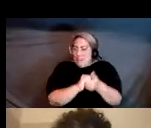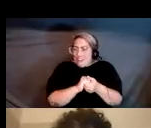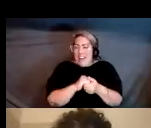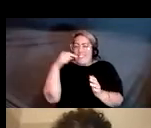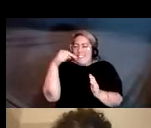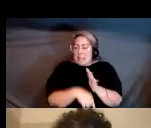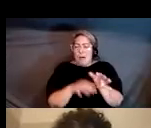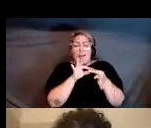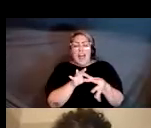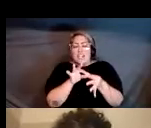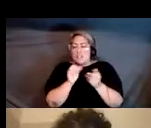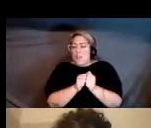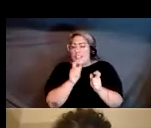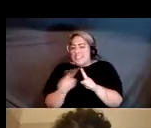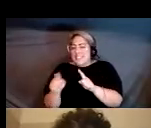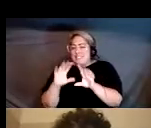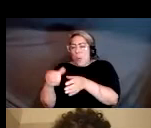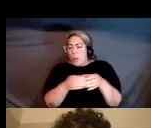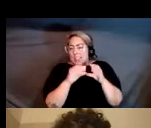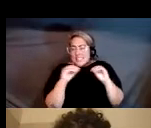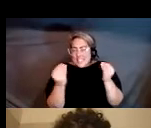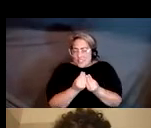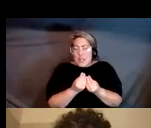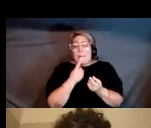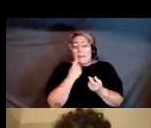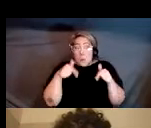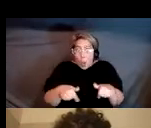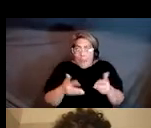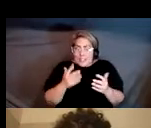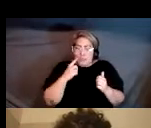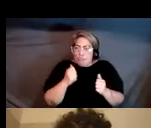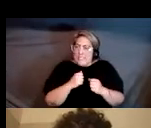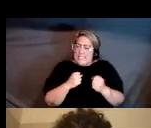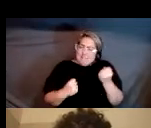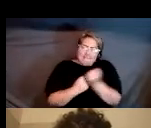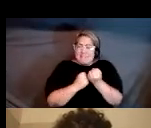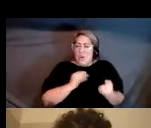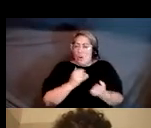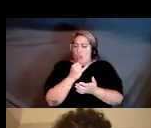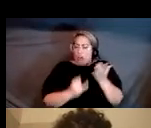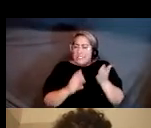sector really becomes an arts and culture sector in New York State and not just divided by for-profit,